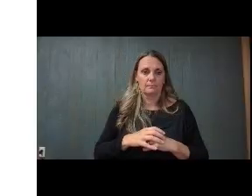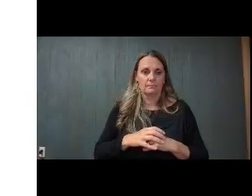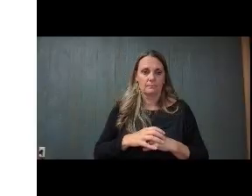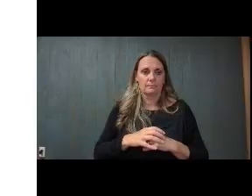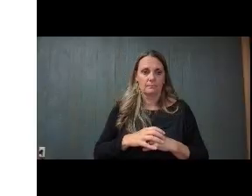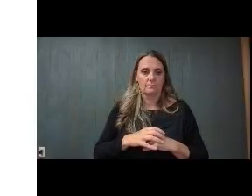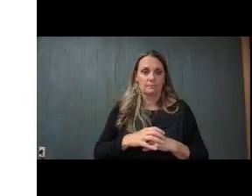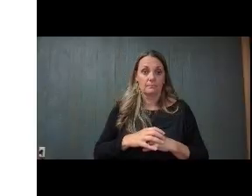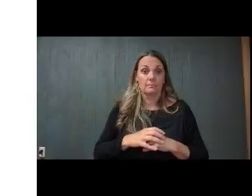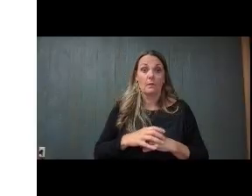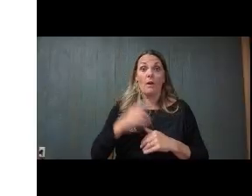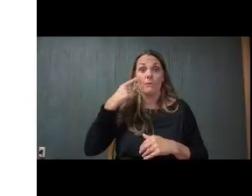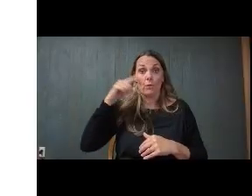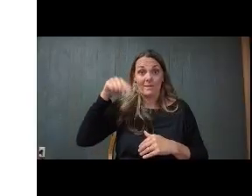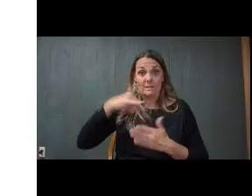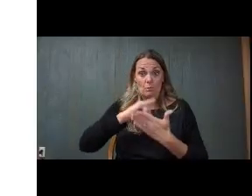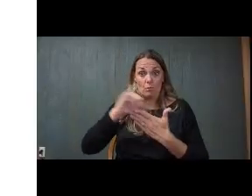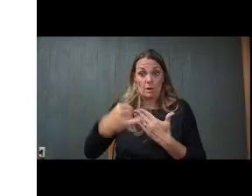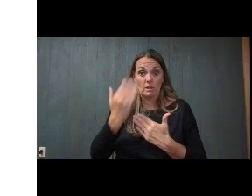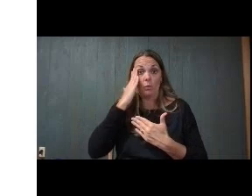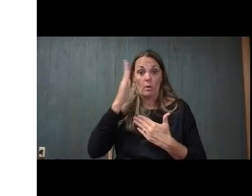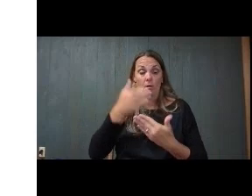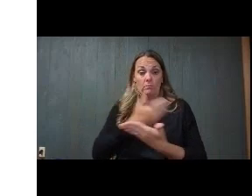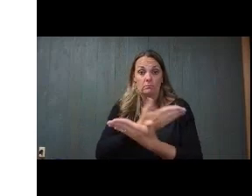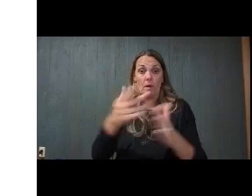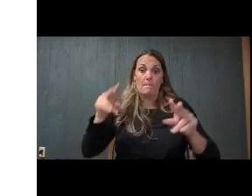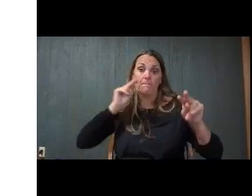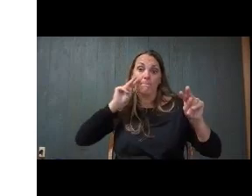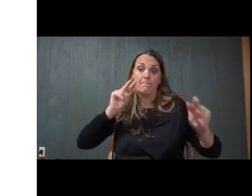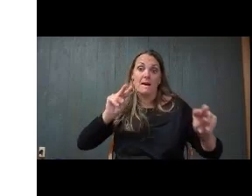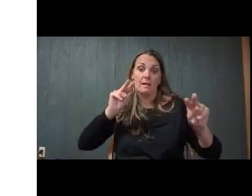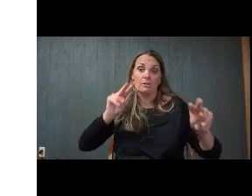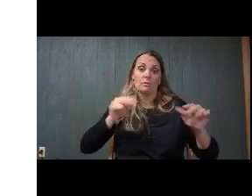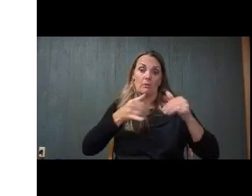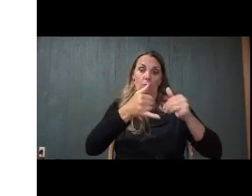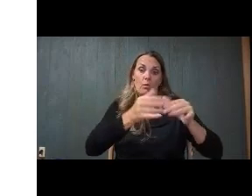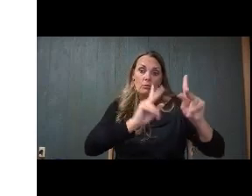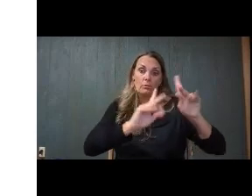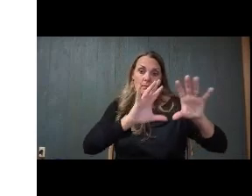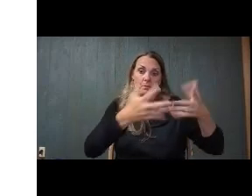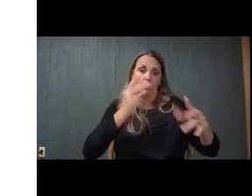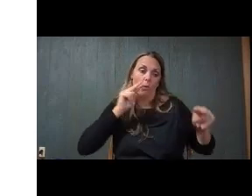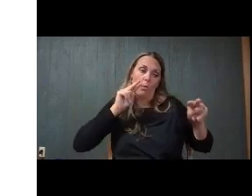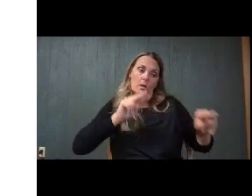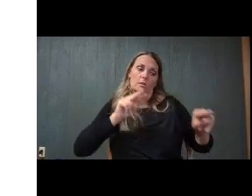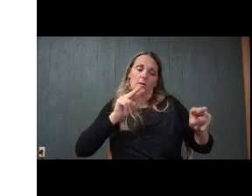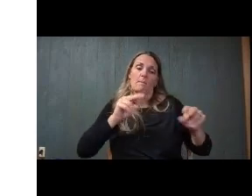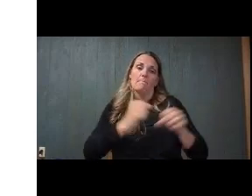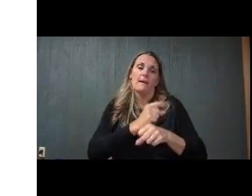For the project, we will be conducting monitoring of awarded KPIs to ensure compliance with federal law.